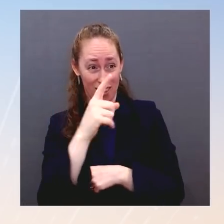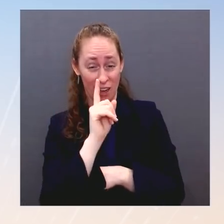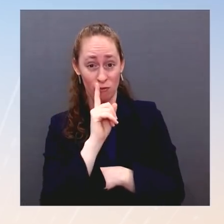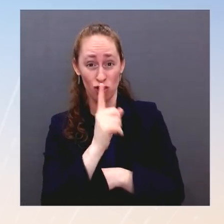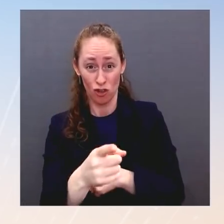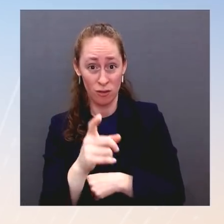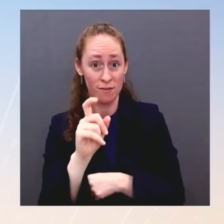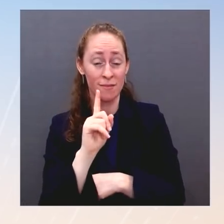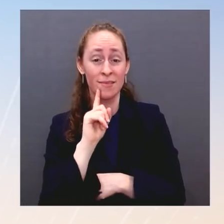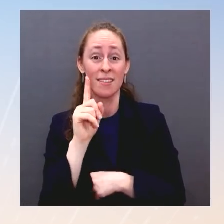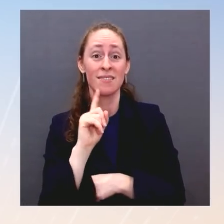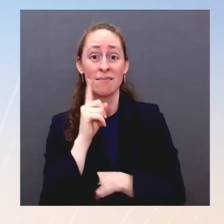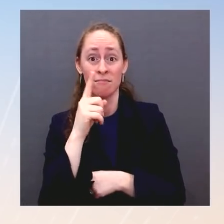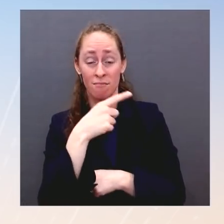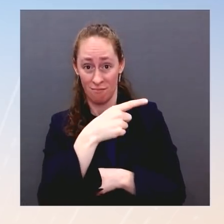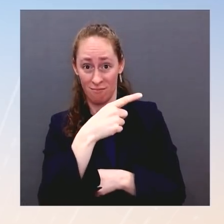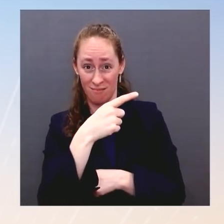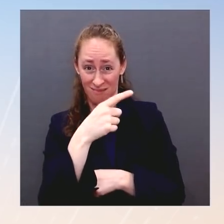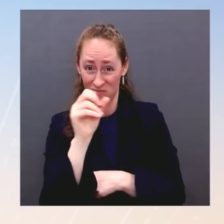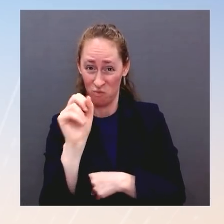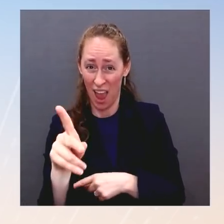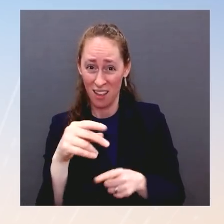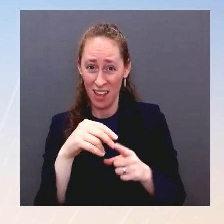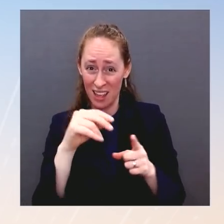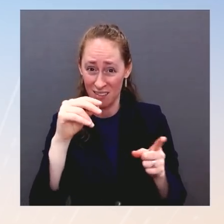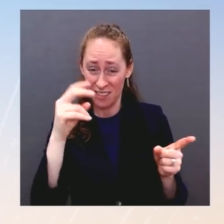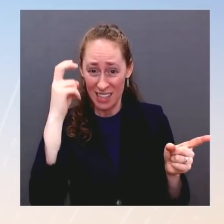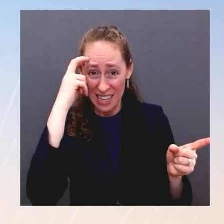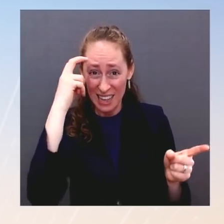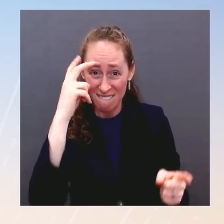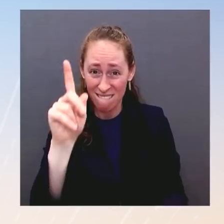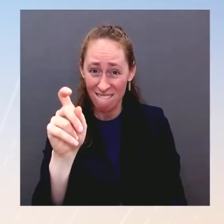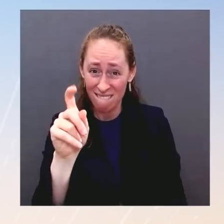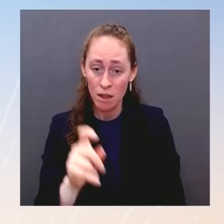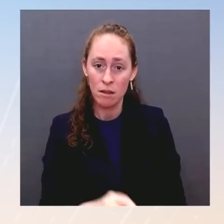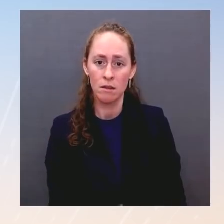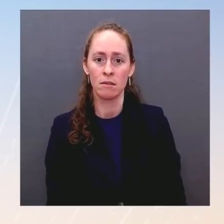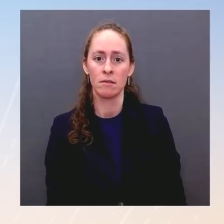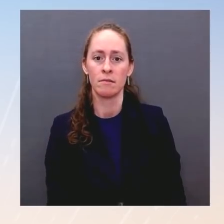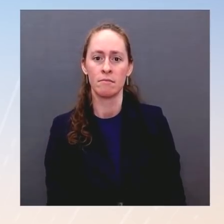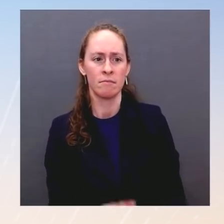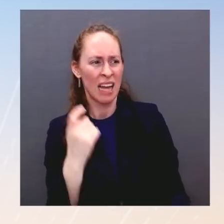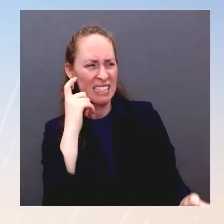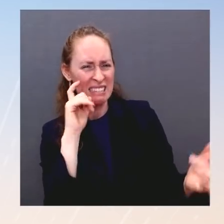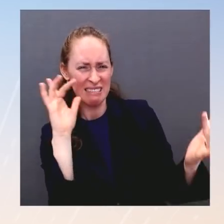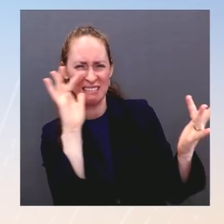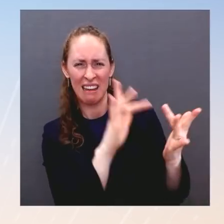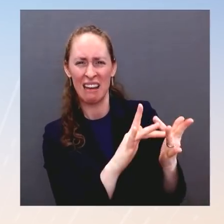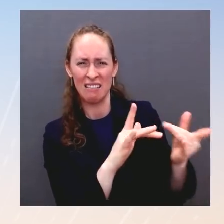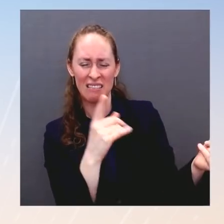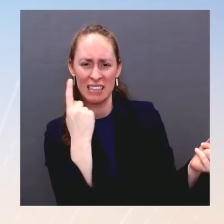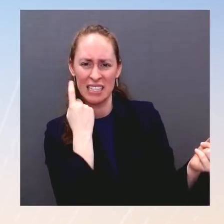we -- certainly, the President just spoke with him earlier today, and he continues to be the President of Ukraine. Go ahead.